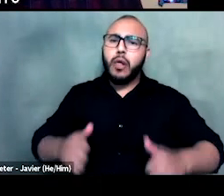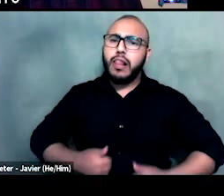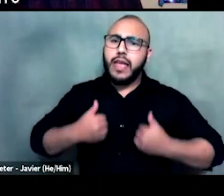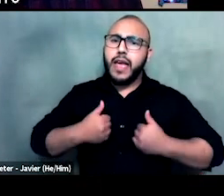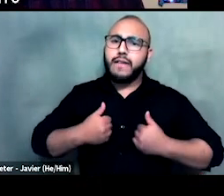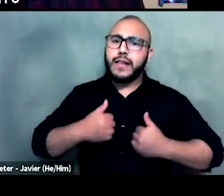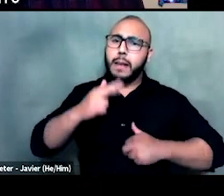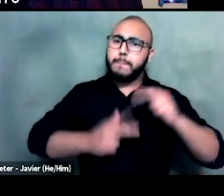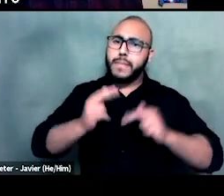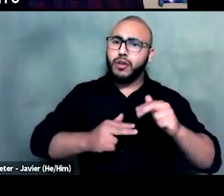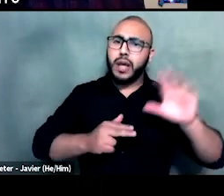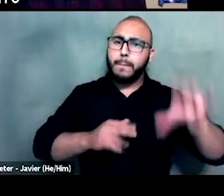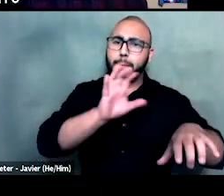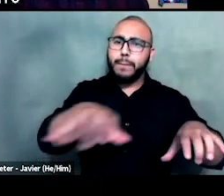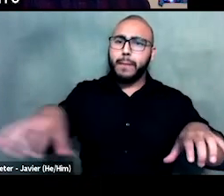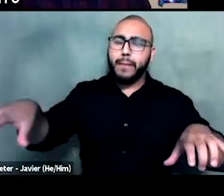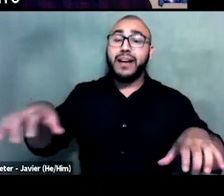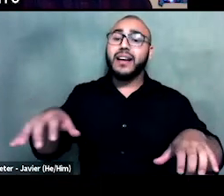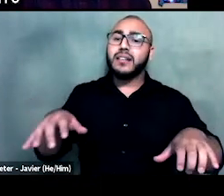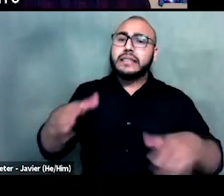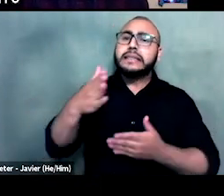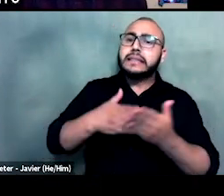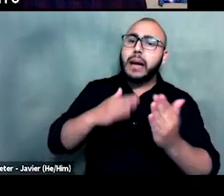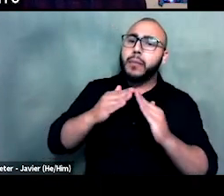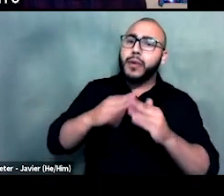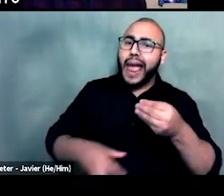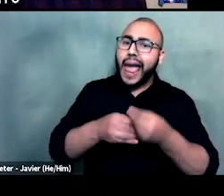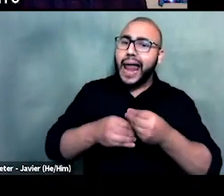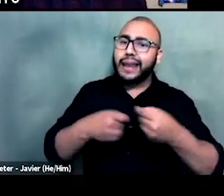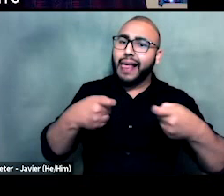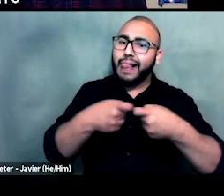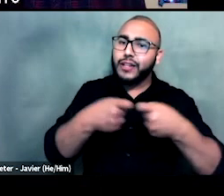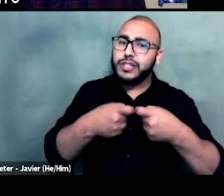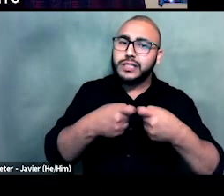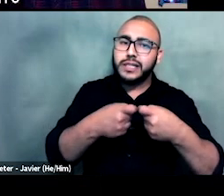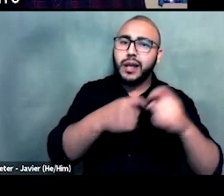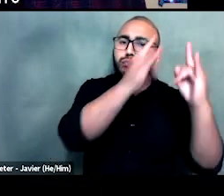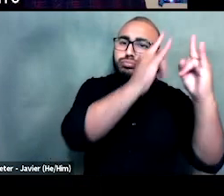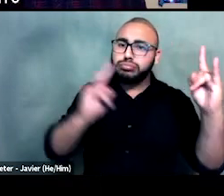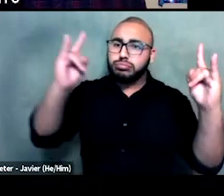some cases, they've added electricity. Some other pueblos have opted for solar panels,